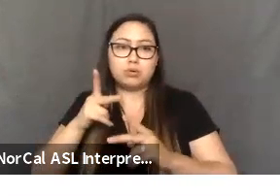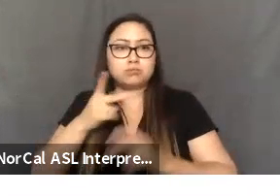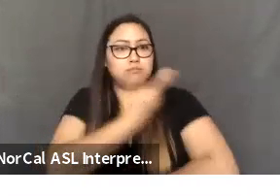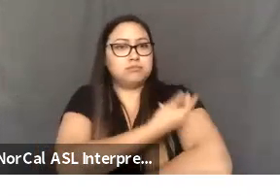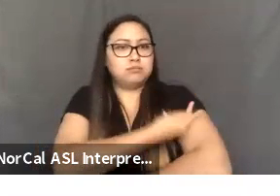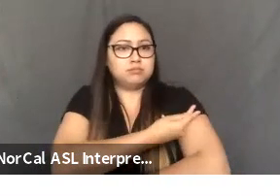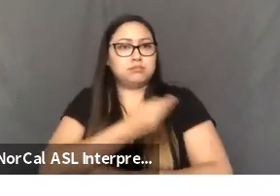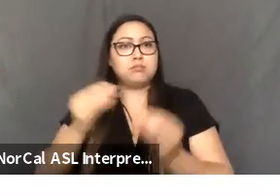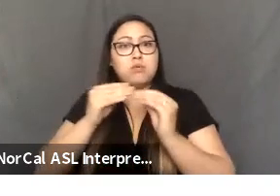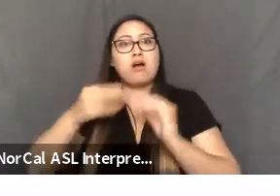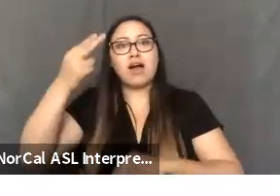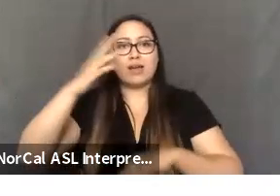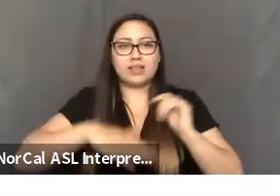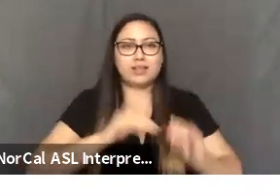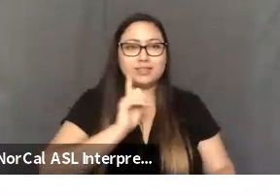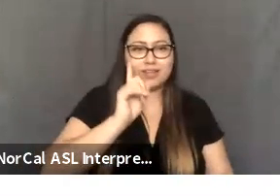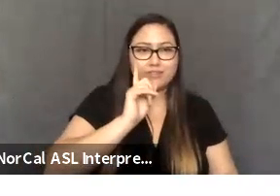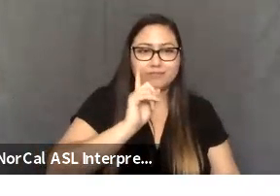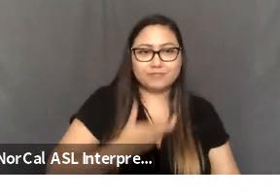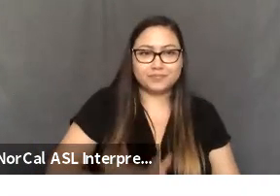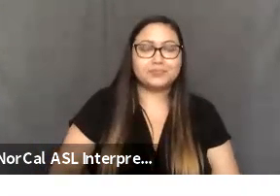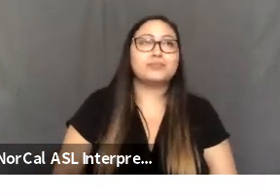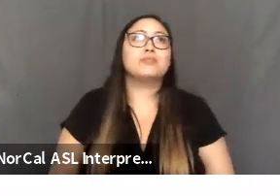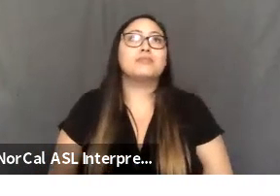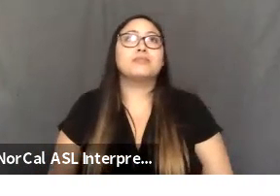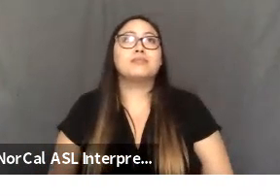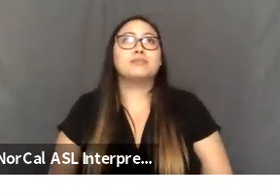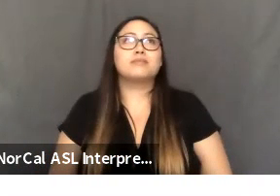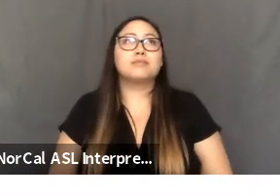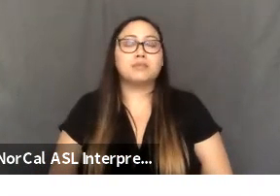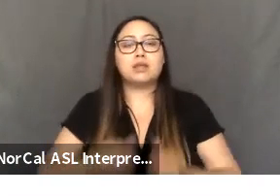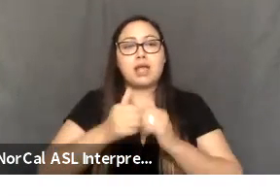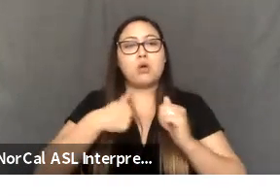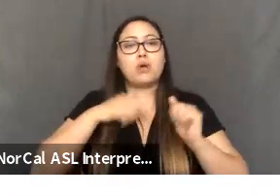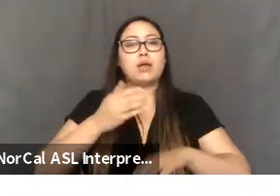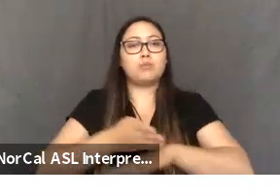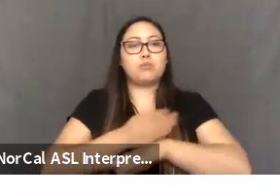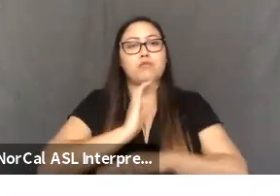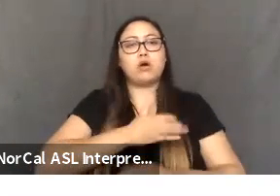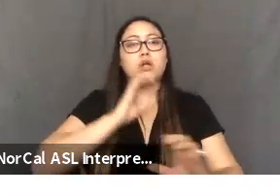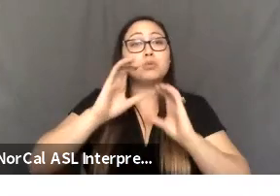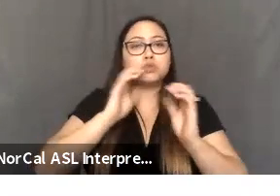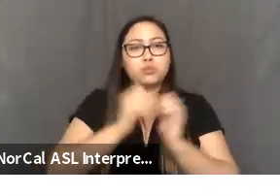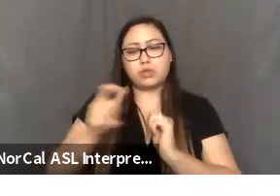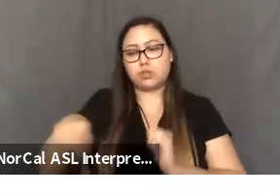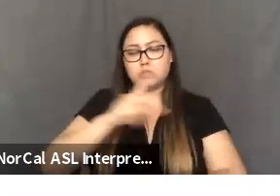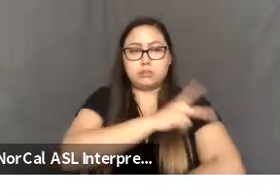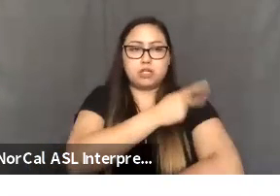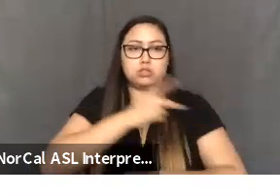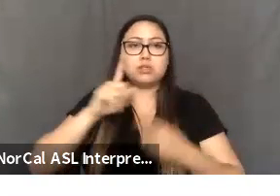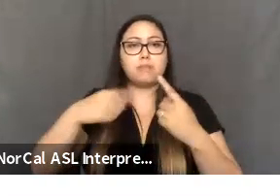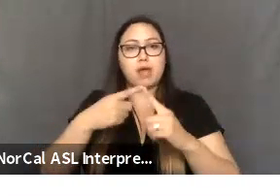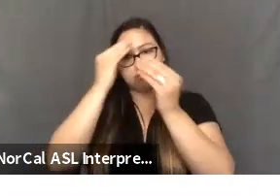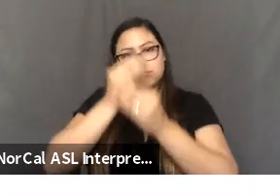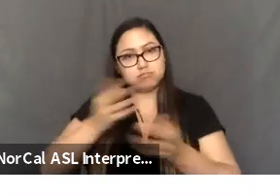community, or improve our communication with those patients about vaccinations.